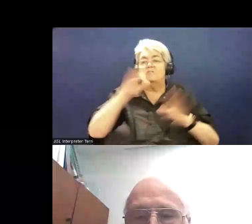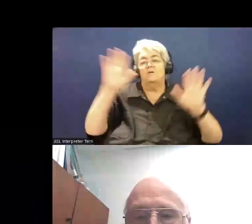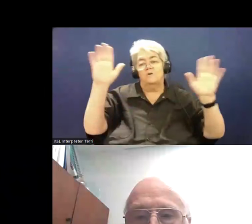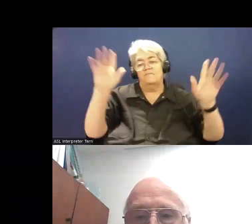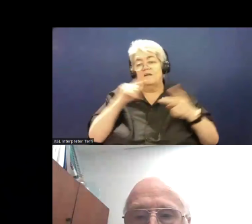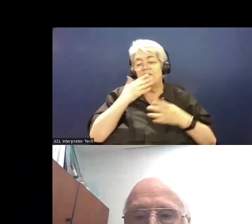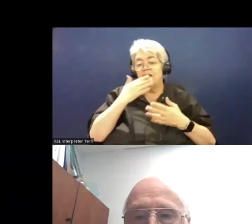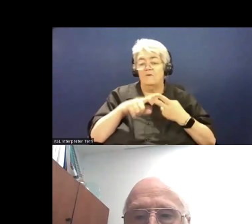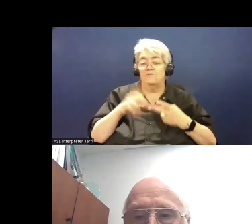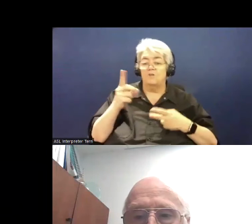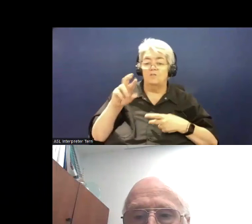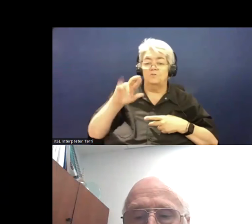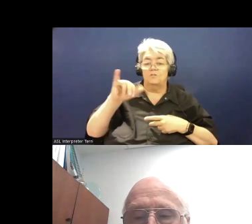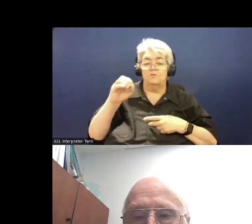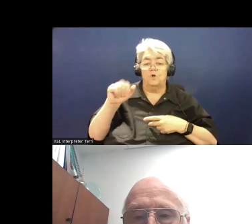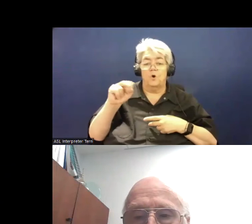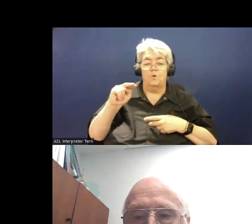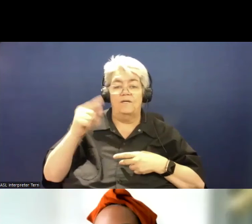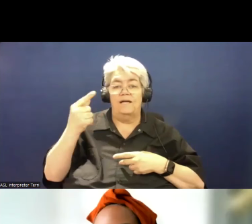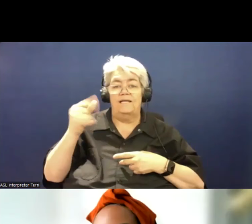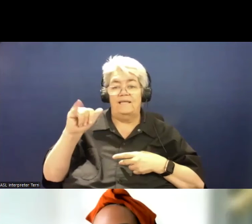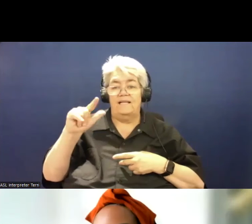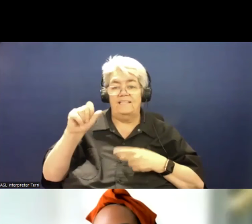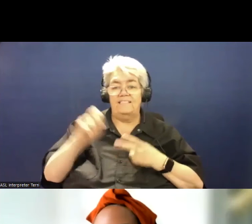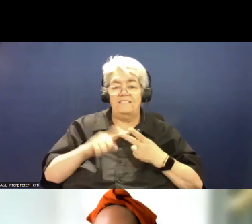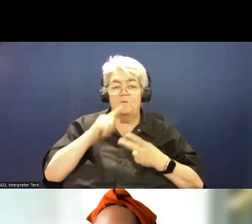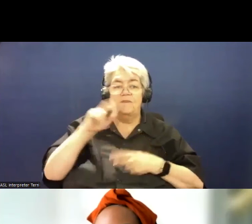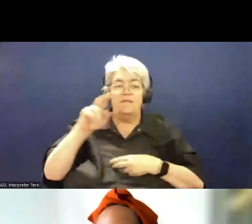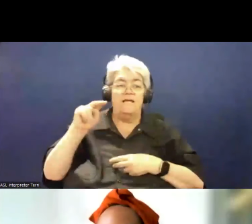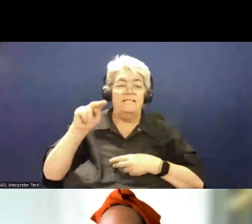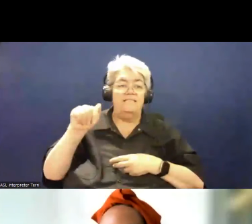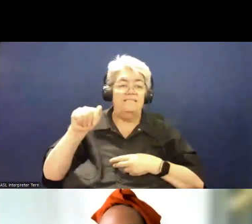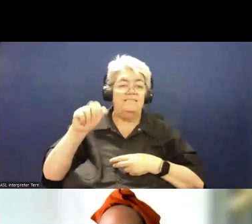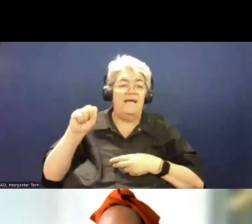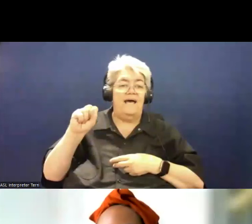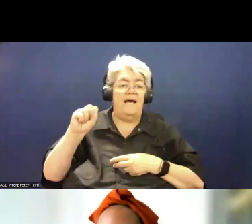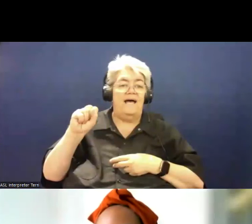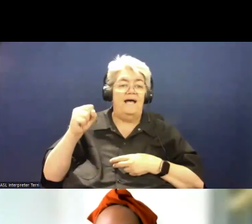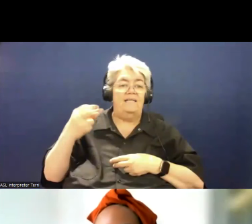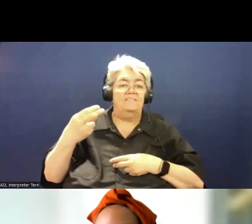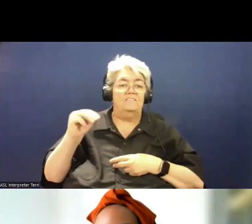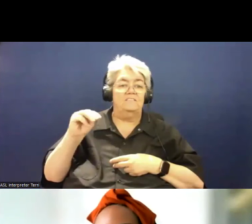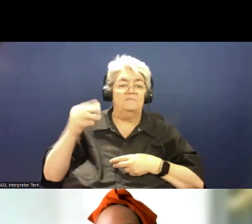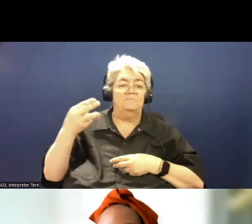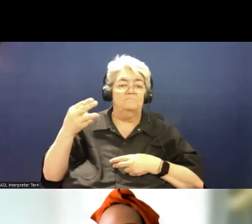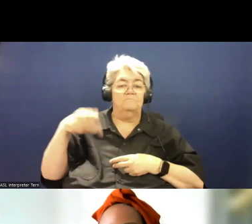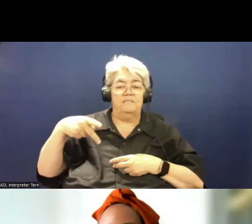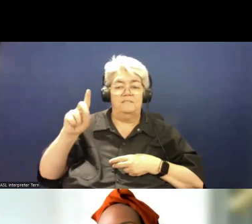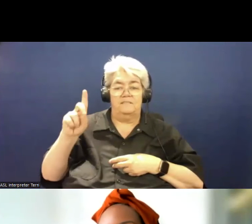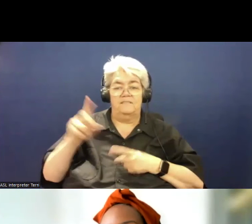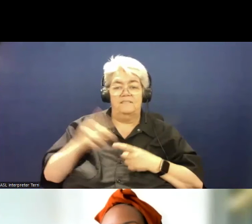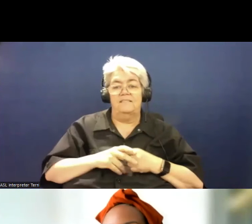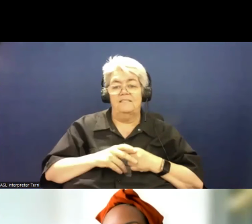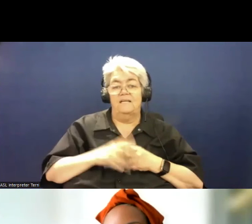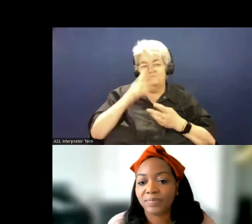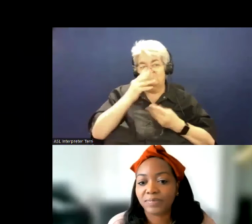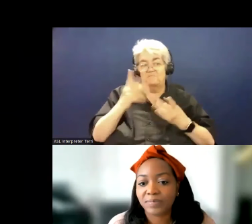DOCTOR JOAN. >>: THANK YOU. QUICKLY,